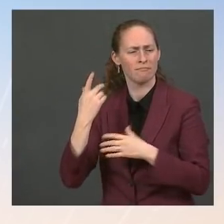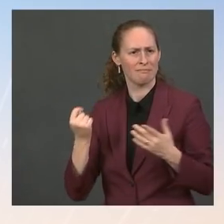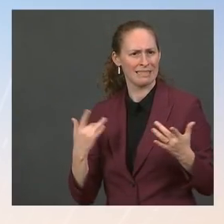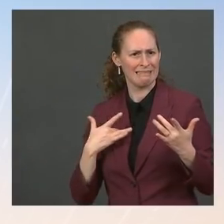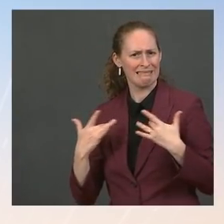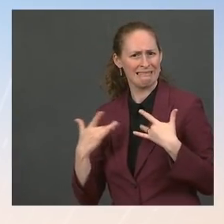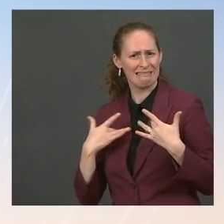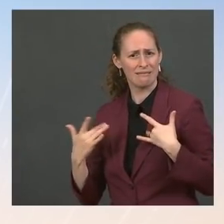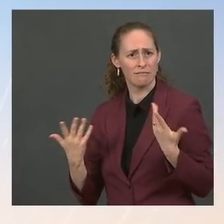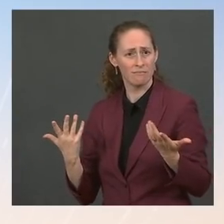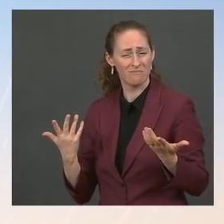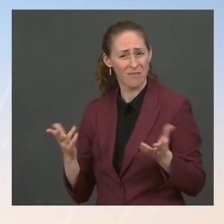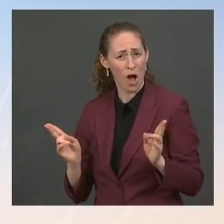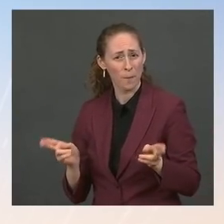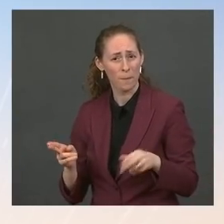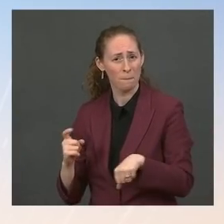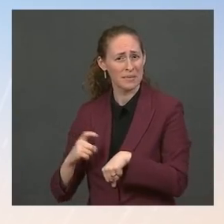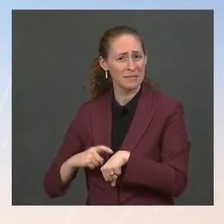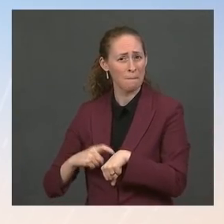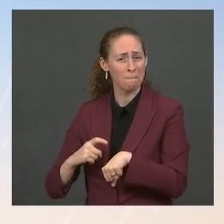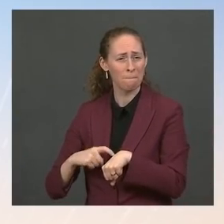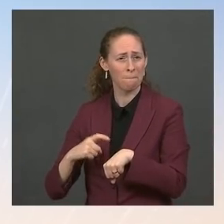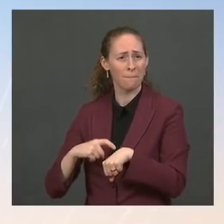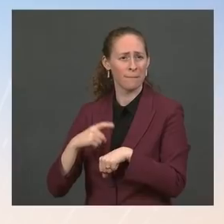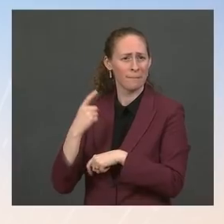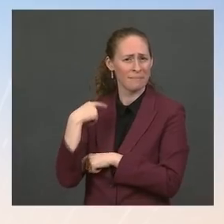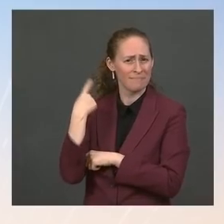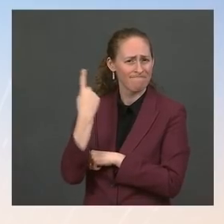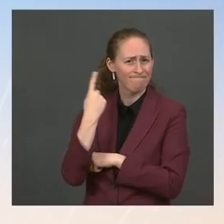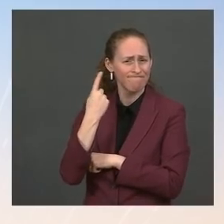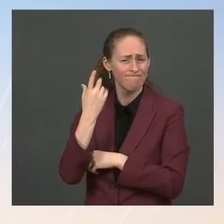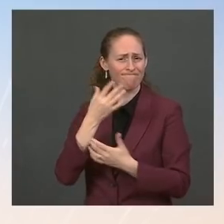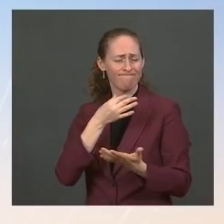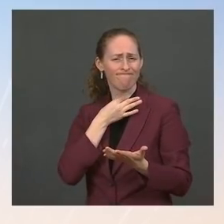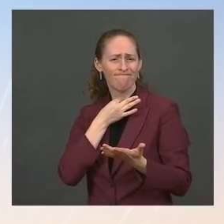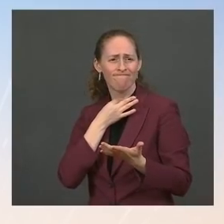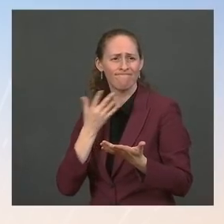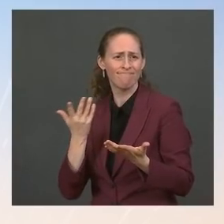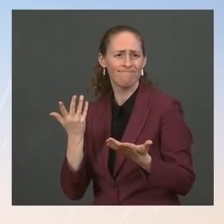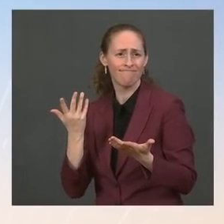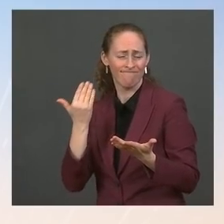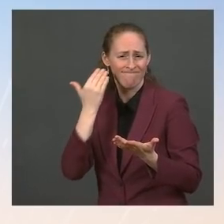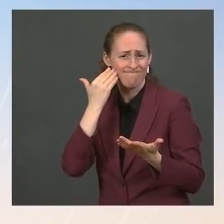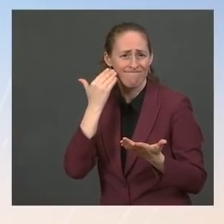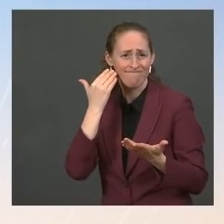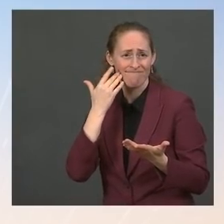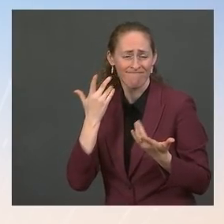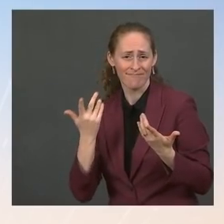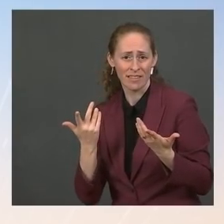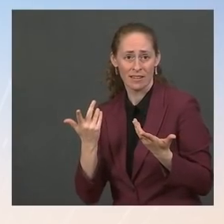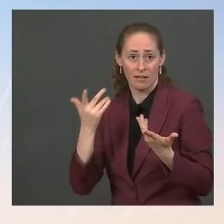that this is going to affect not just political outcomes, but just the overall economy?